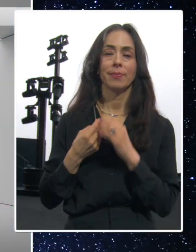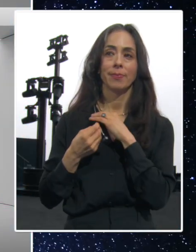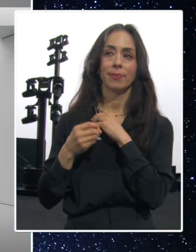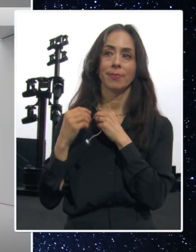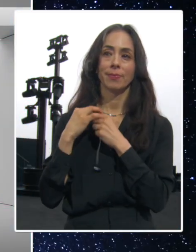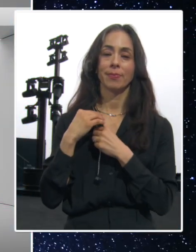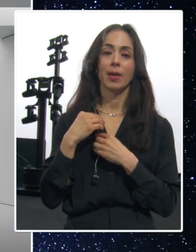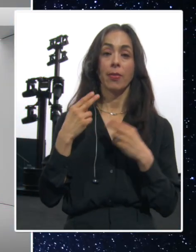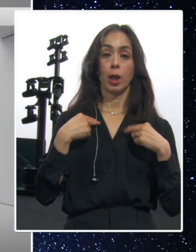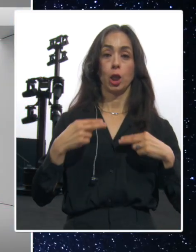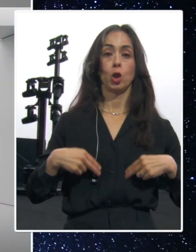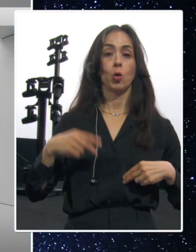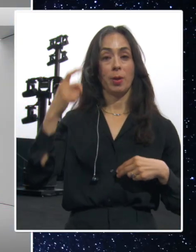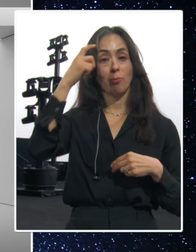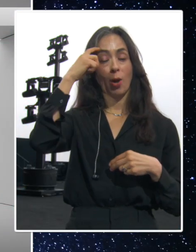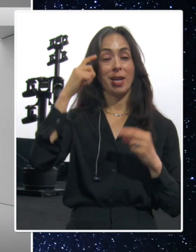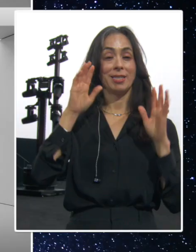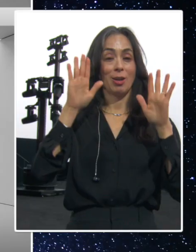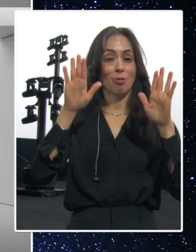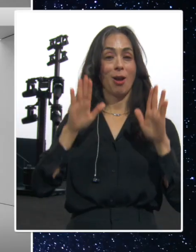The human brain is incredible.